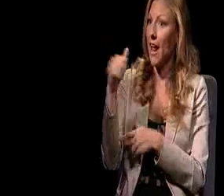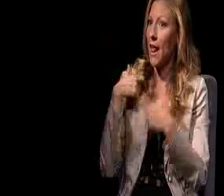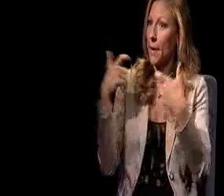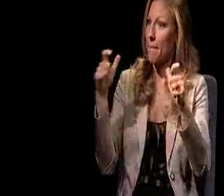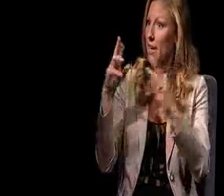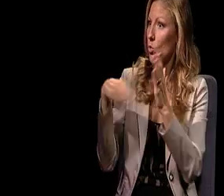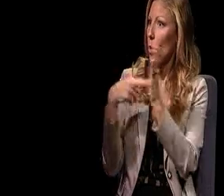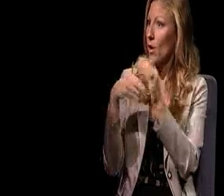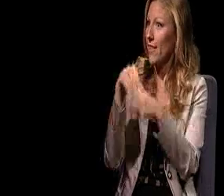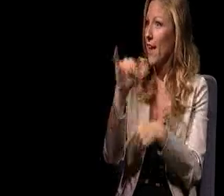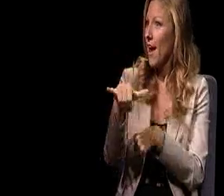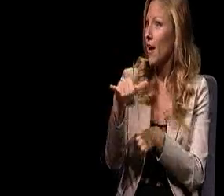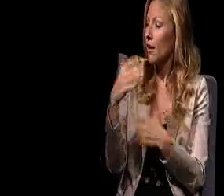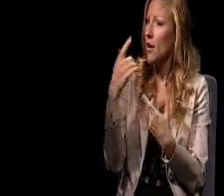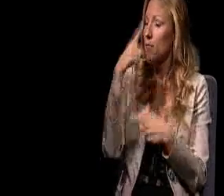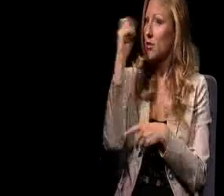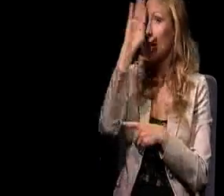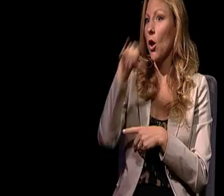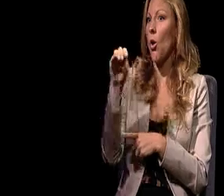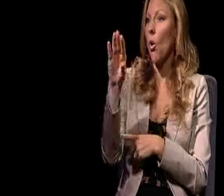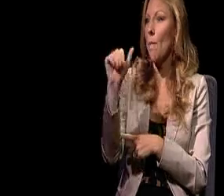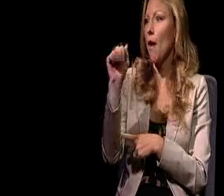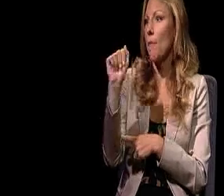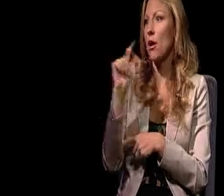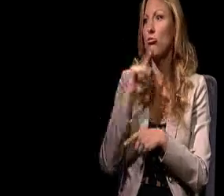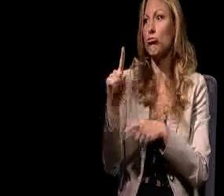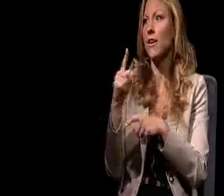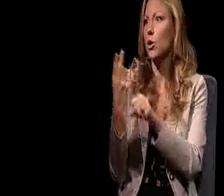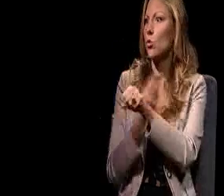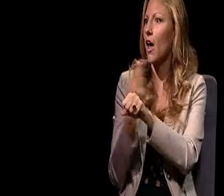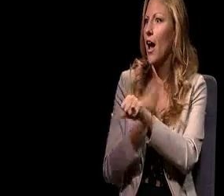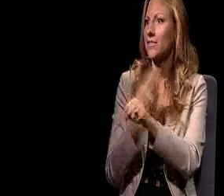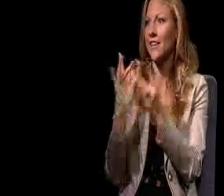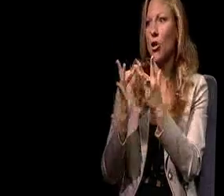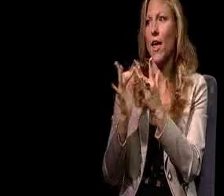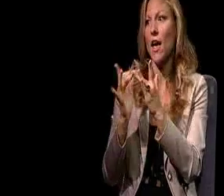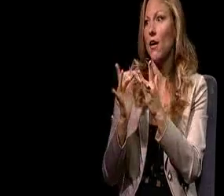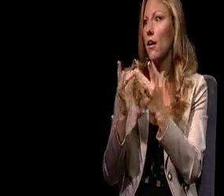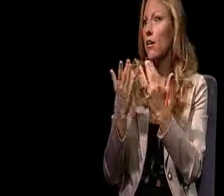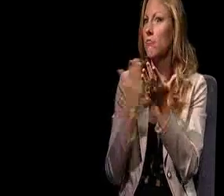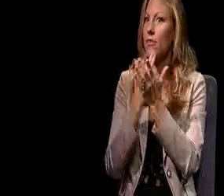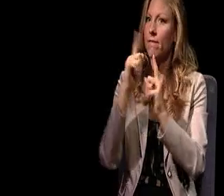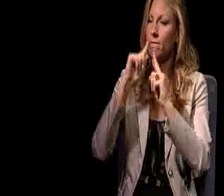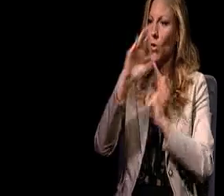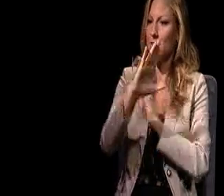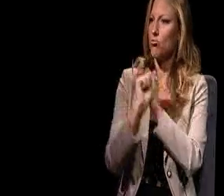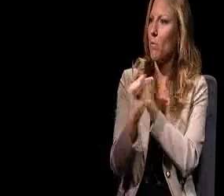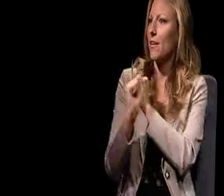Do you think that social media has a role in that, because I know that Obama really utilized the Internet